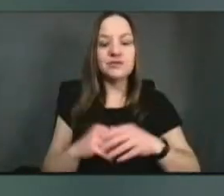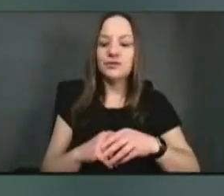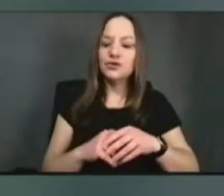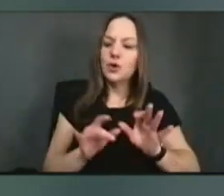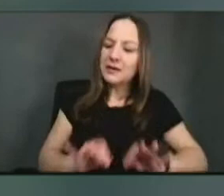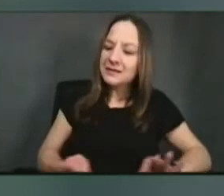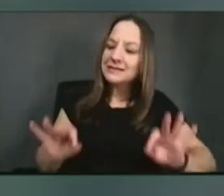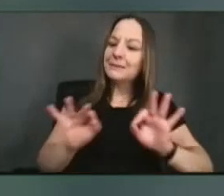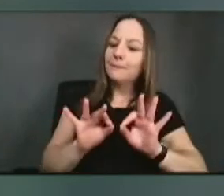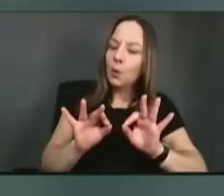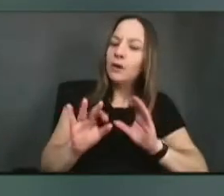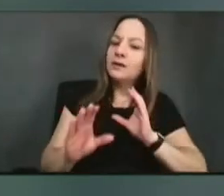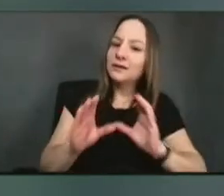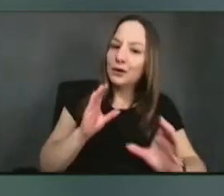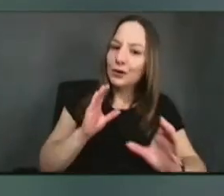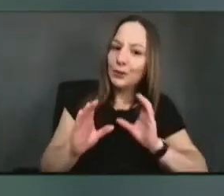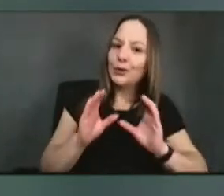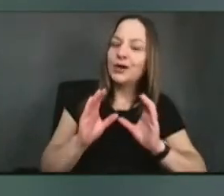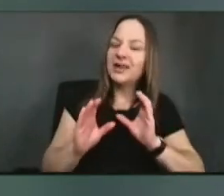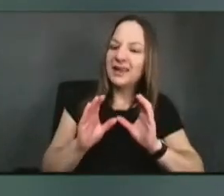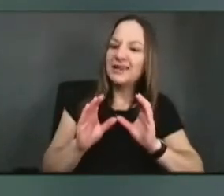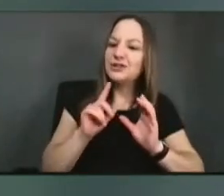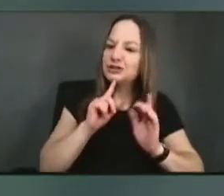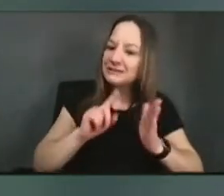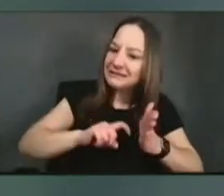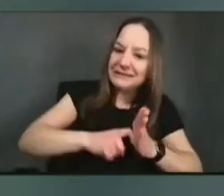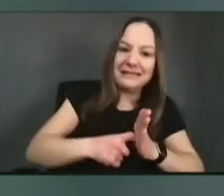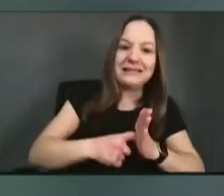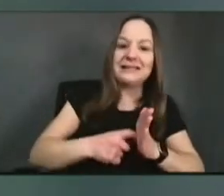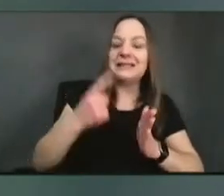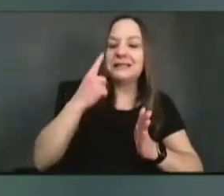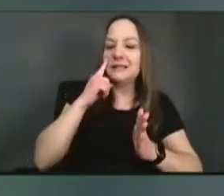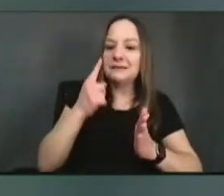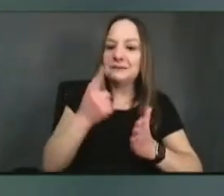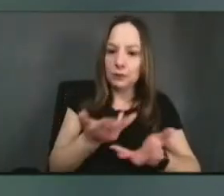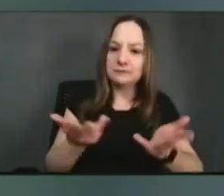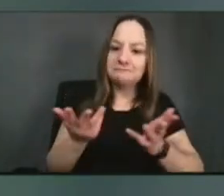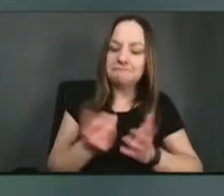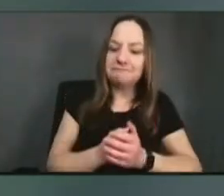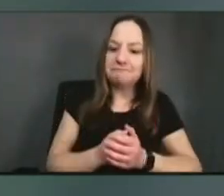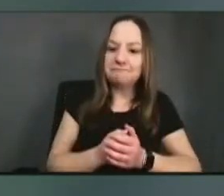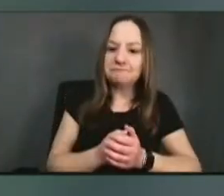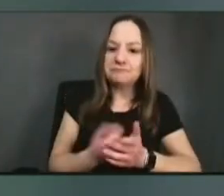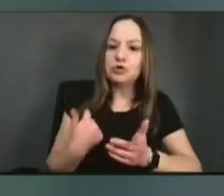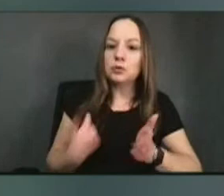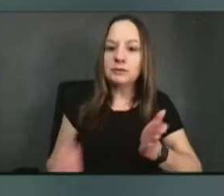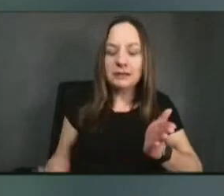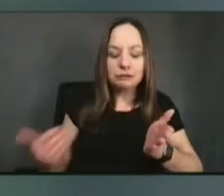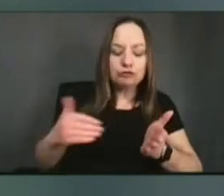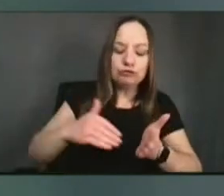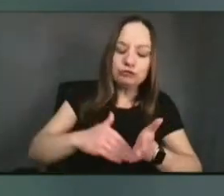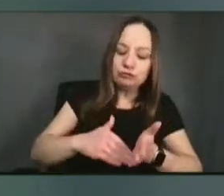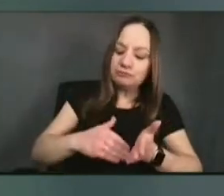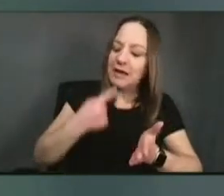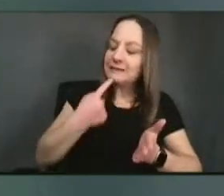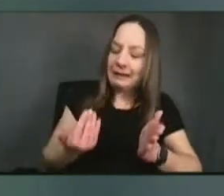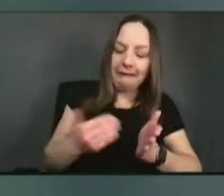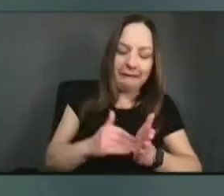these challenges. And most importantly, how do you communicate with one another to solve those problems with the benefit of everyone? So I